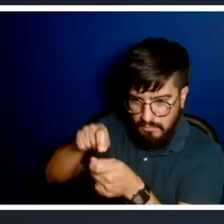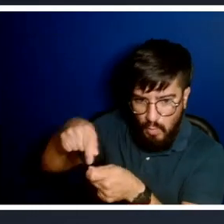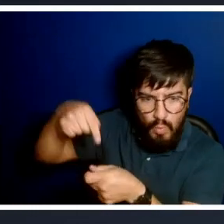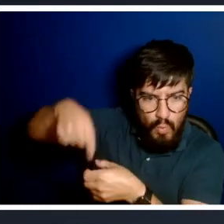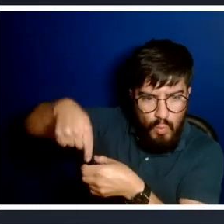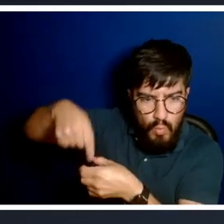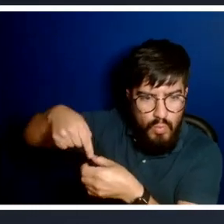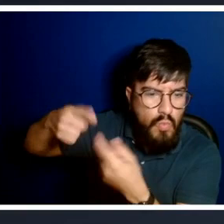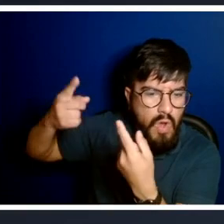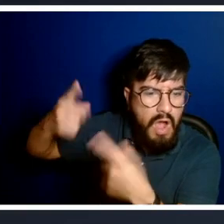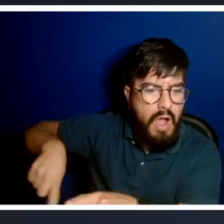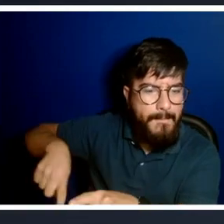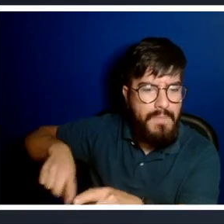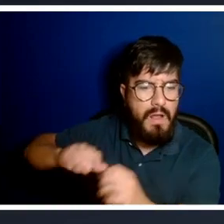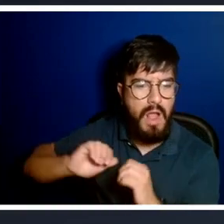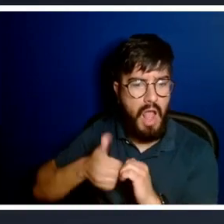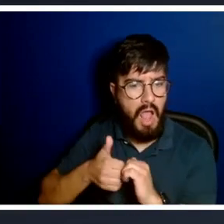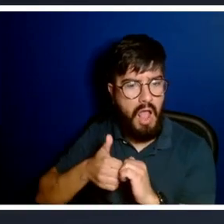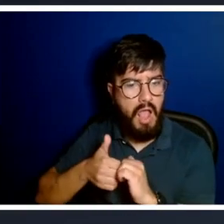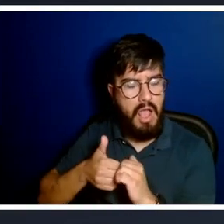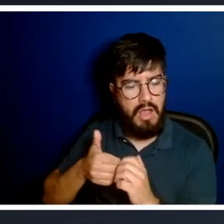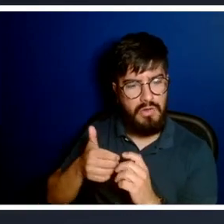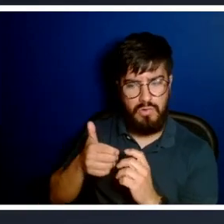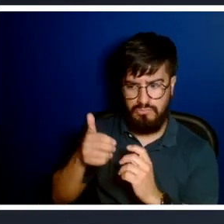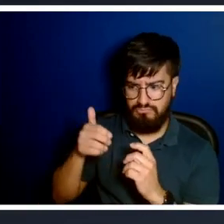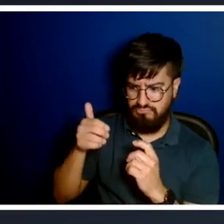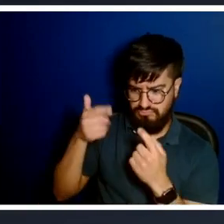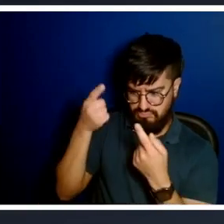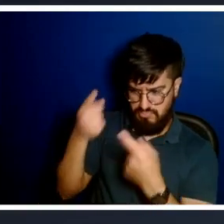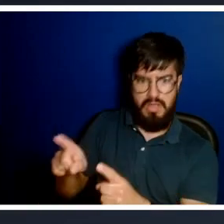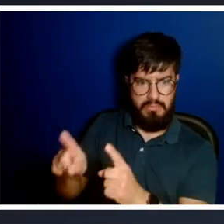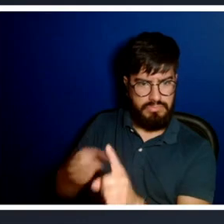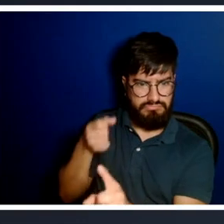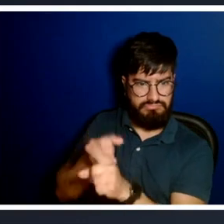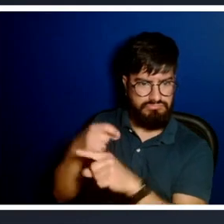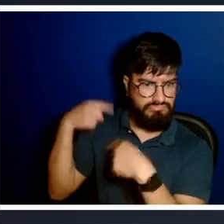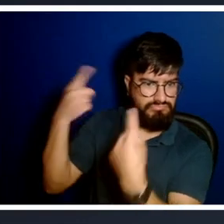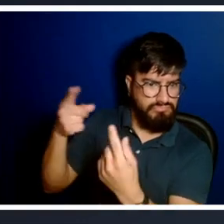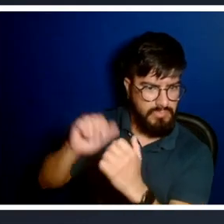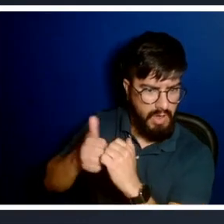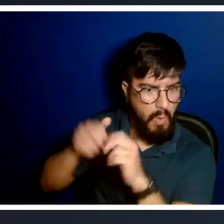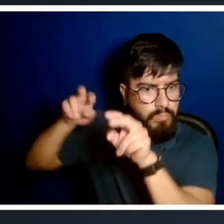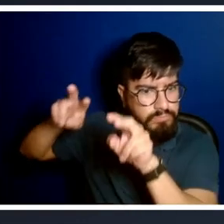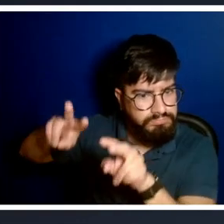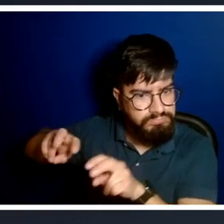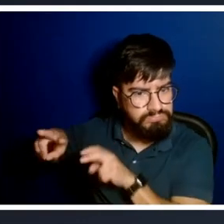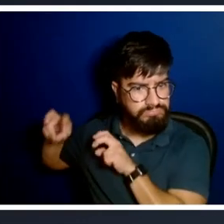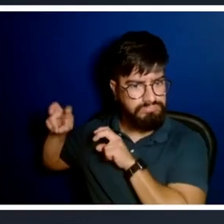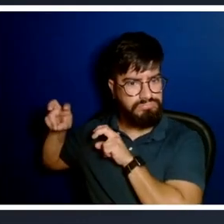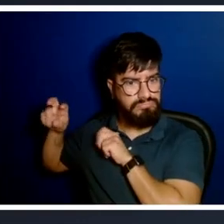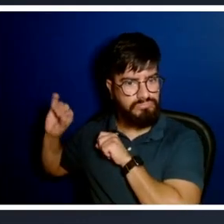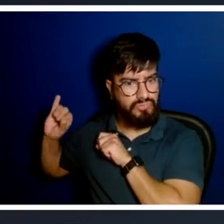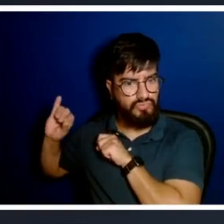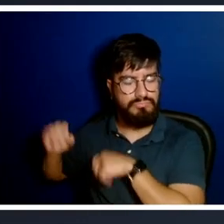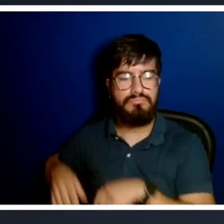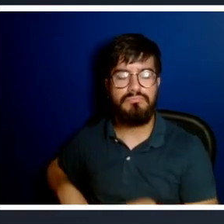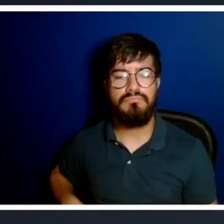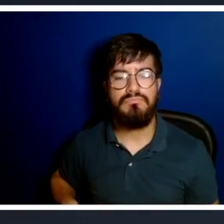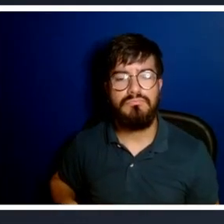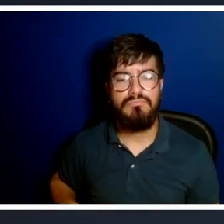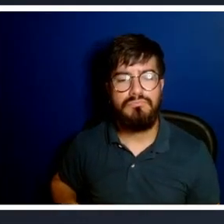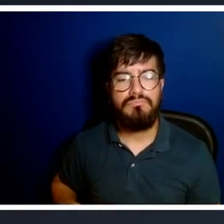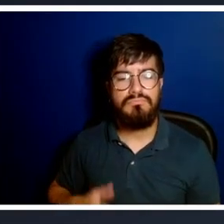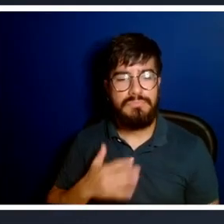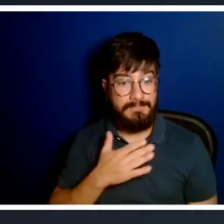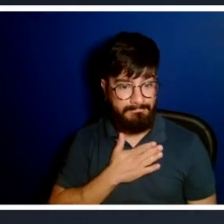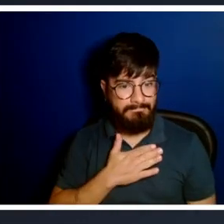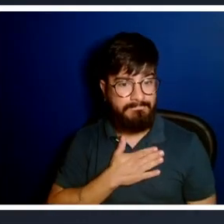that that came to be. Next slide, please. So, I am a scientist by training. Most of what